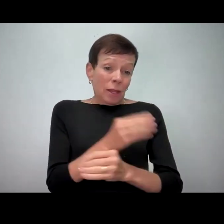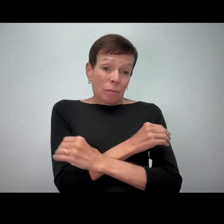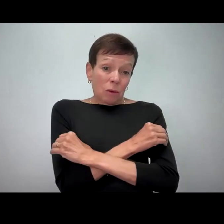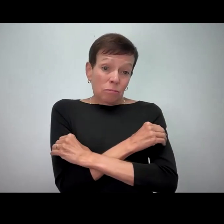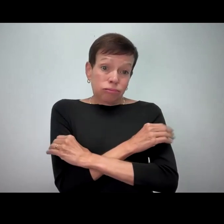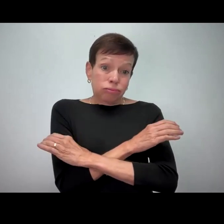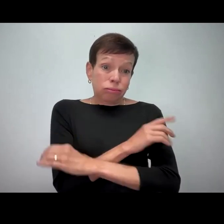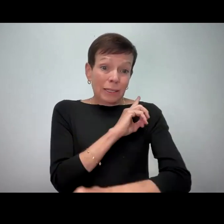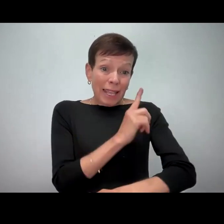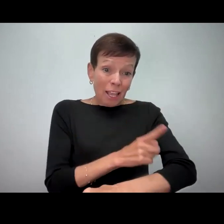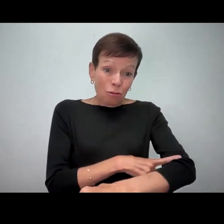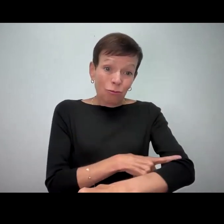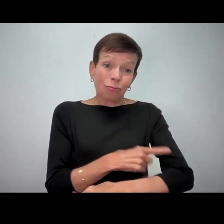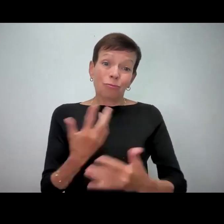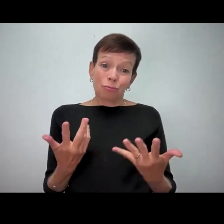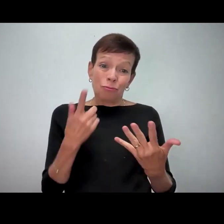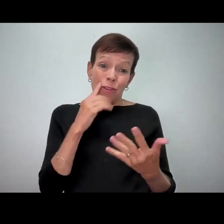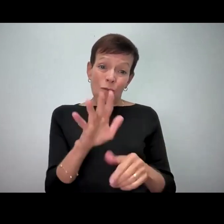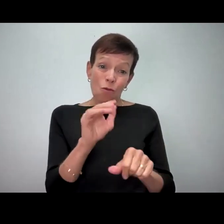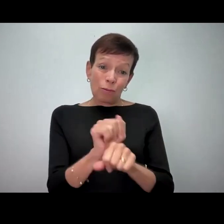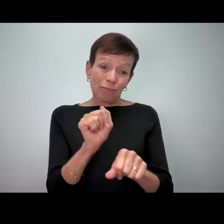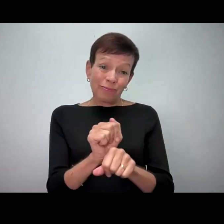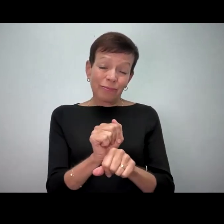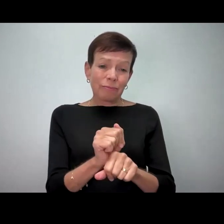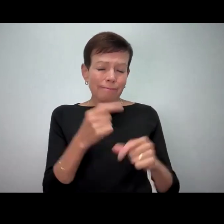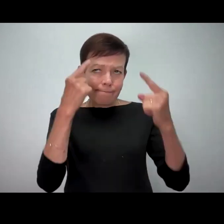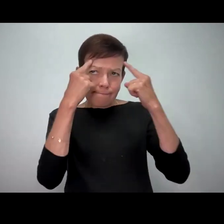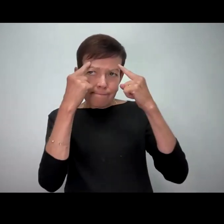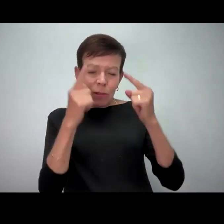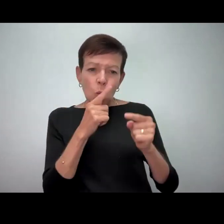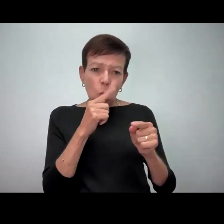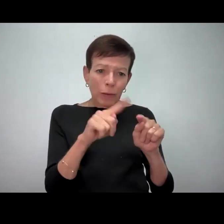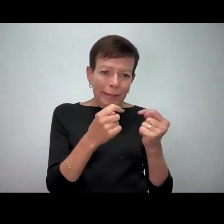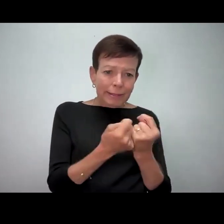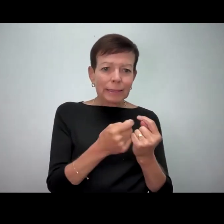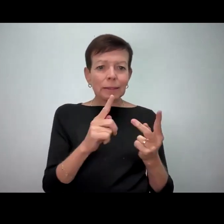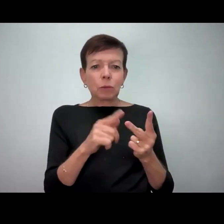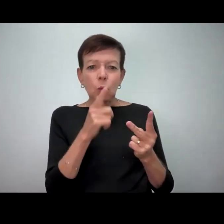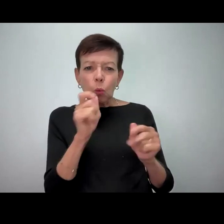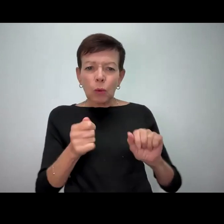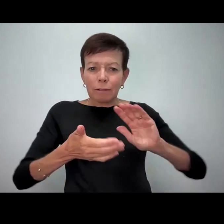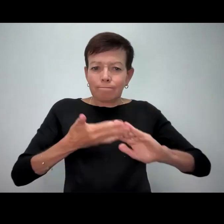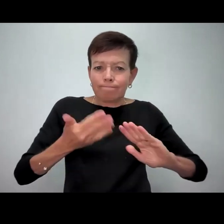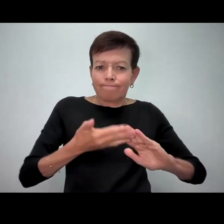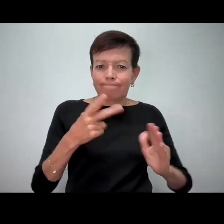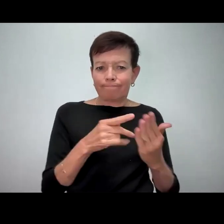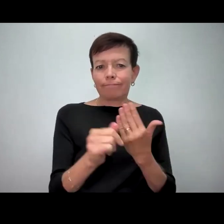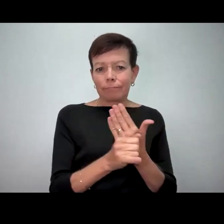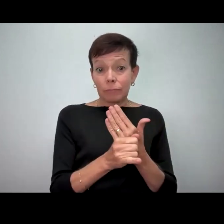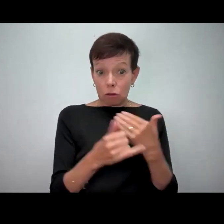So just keep in mind who you have on your team and who can who can do the admin for this.